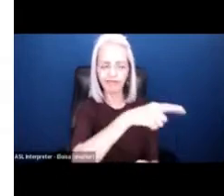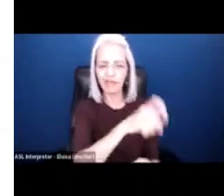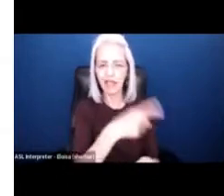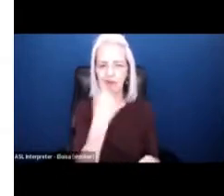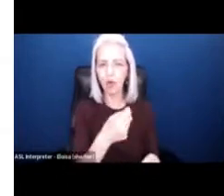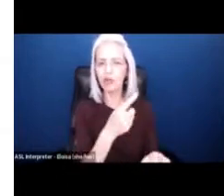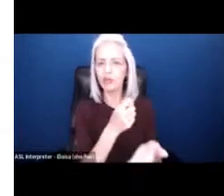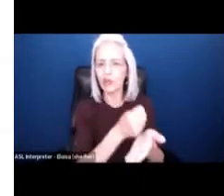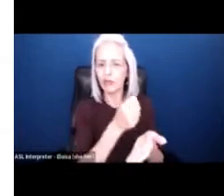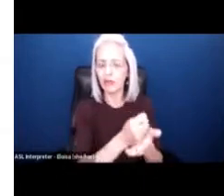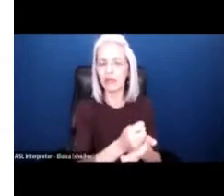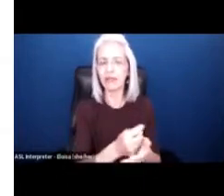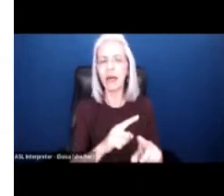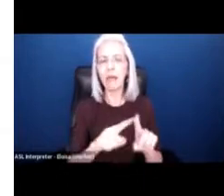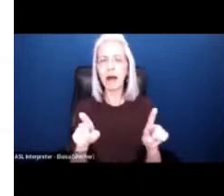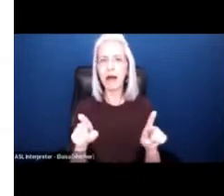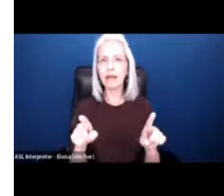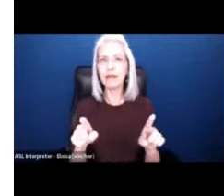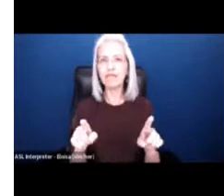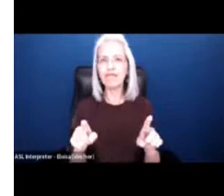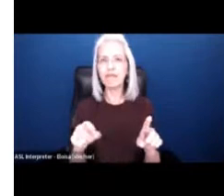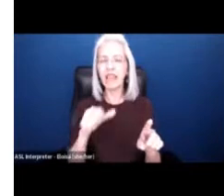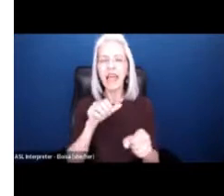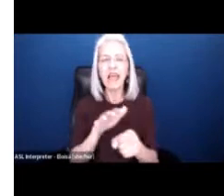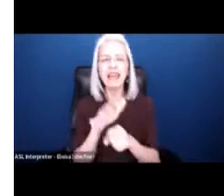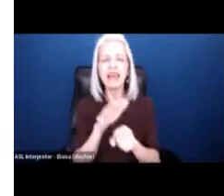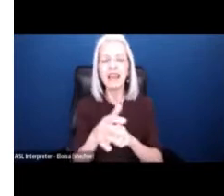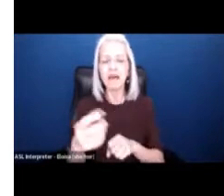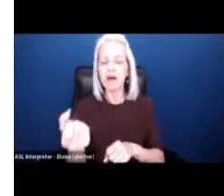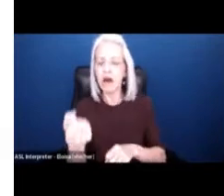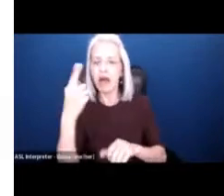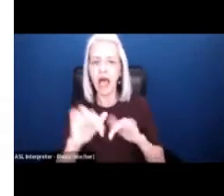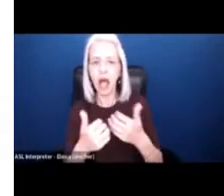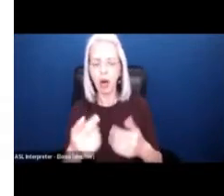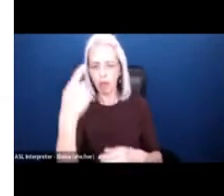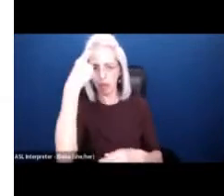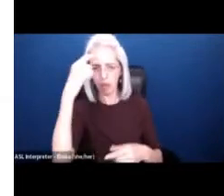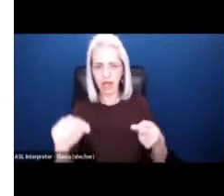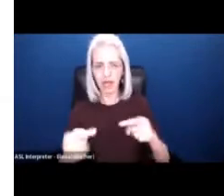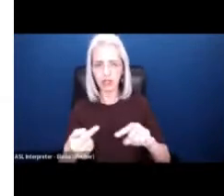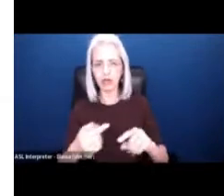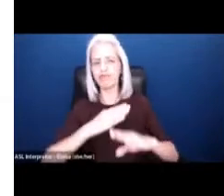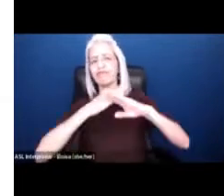lacking maybe an understanding how brain injury might be affecting their ability to be successful. And so those are some of the key things that